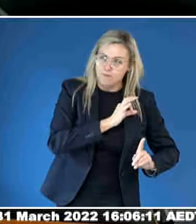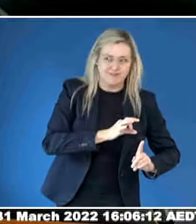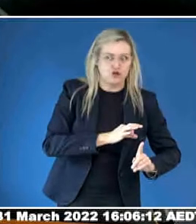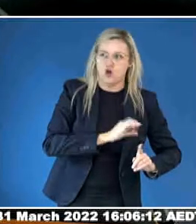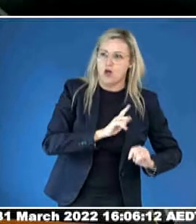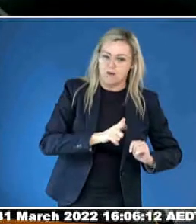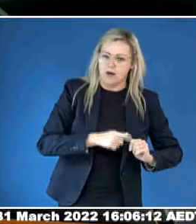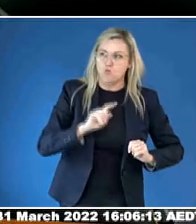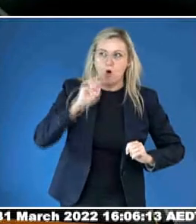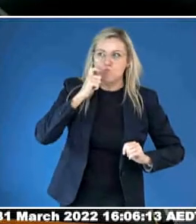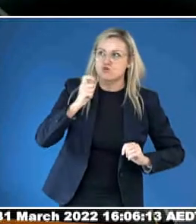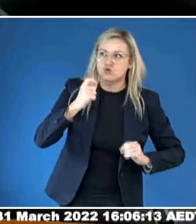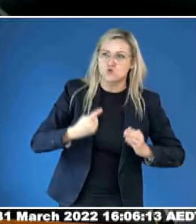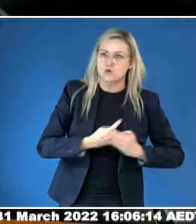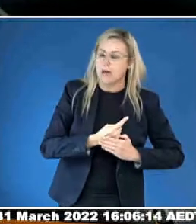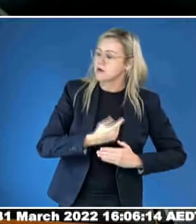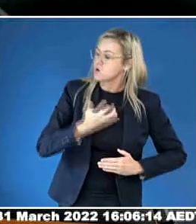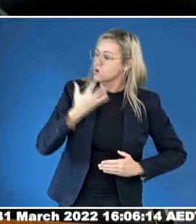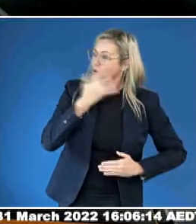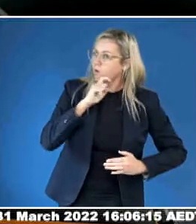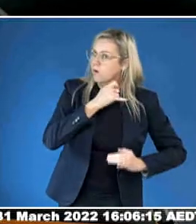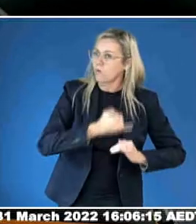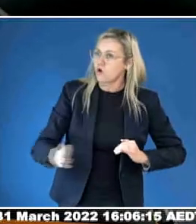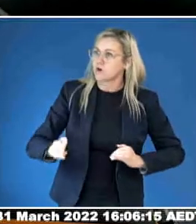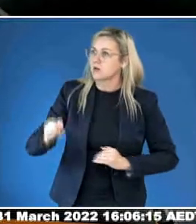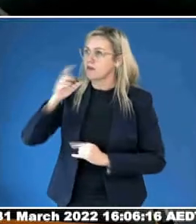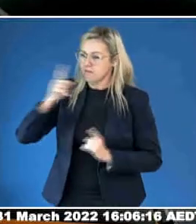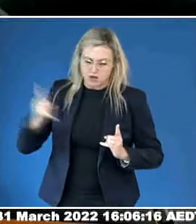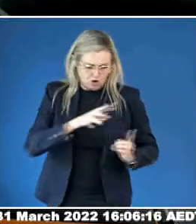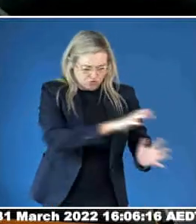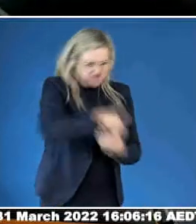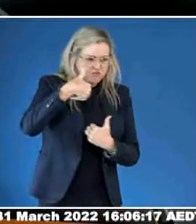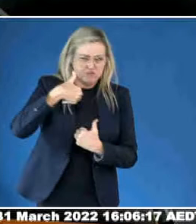coming ordeal. The man snatches up the girl and tears at her clothes.